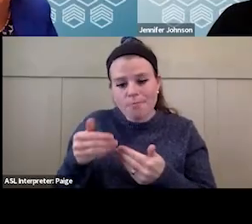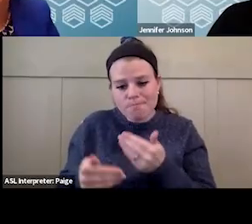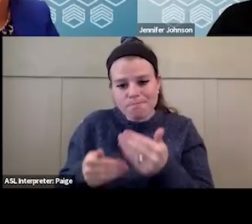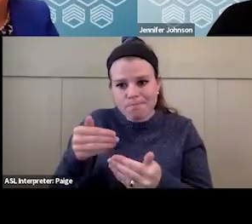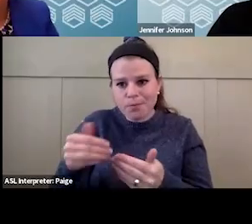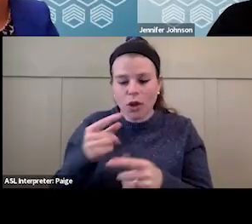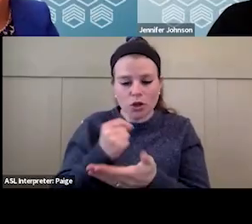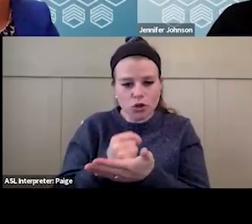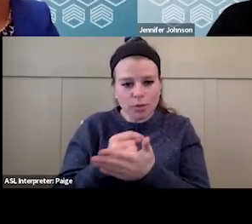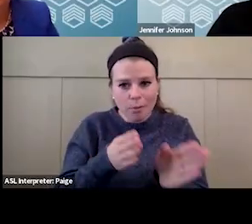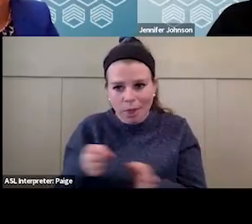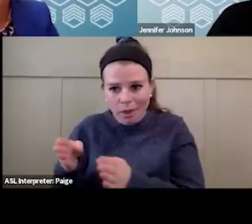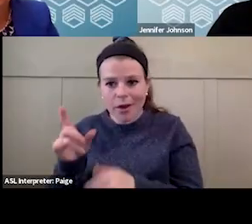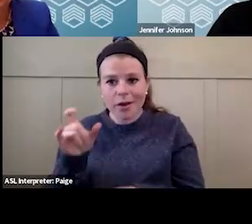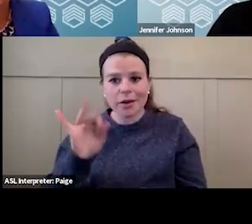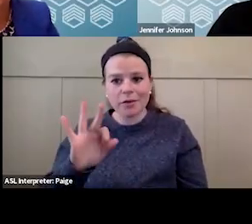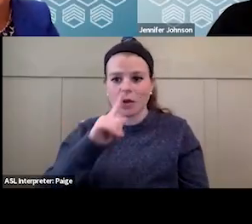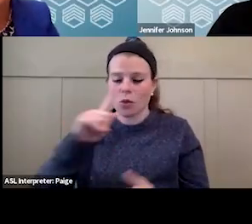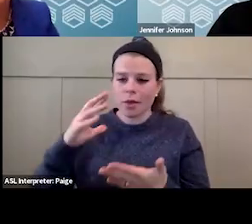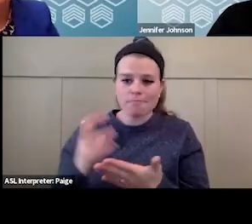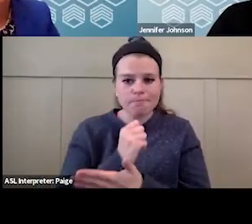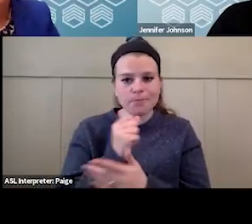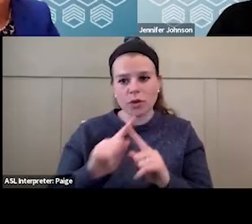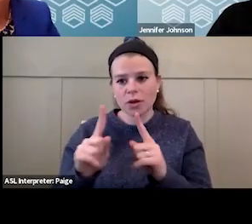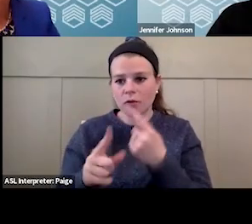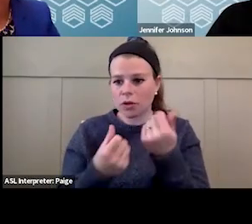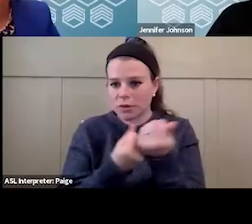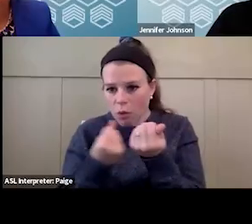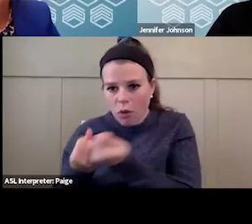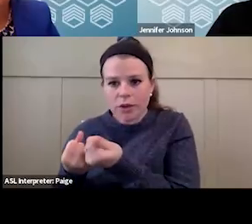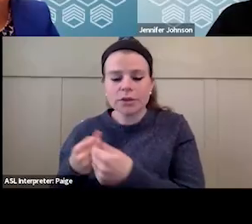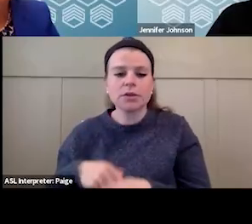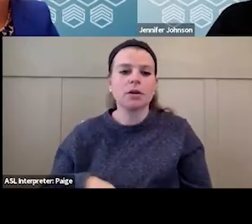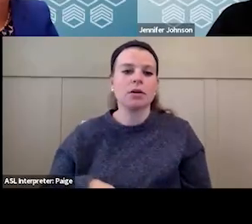plan, and if they take advantage of the supports and the recovery capital